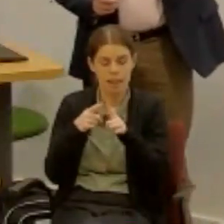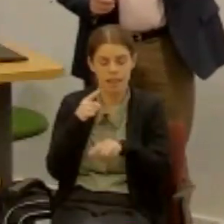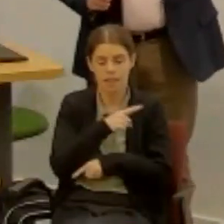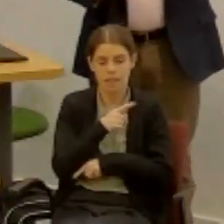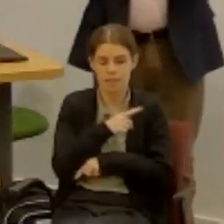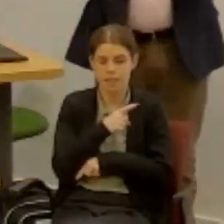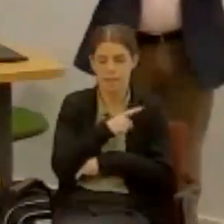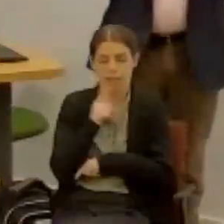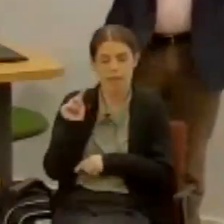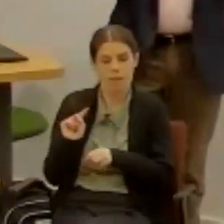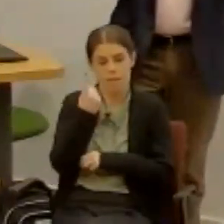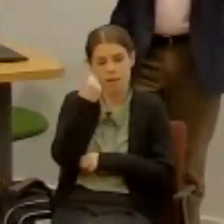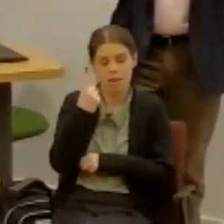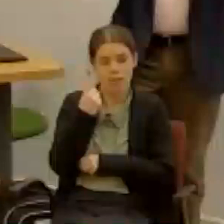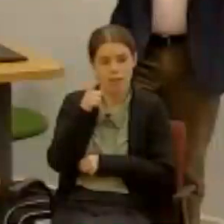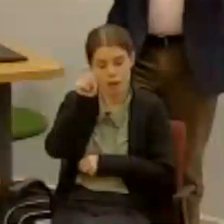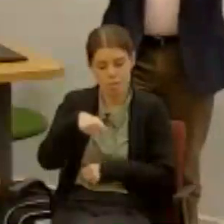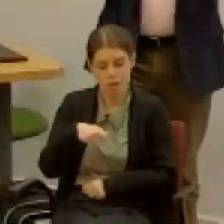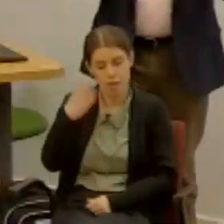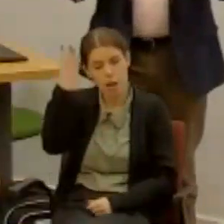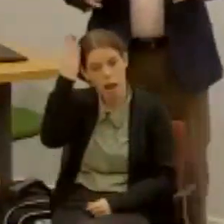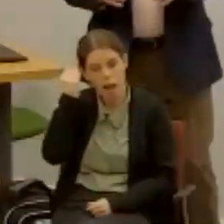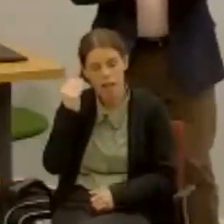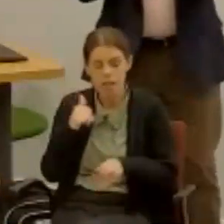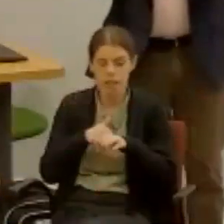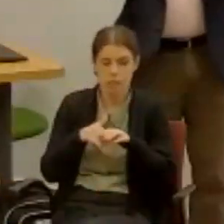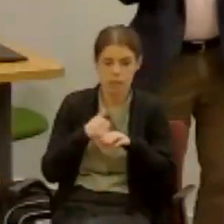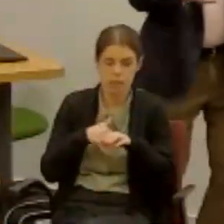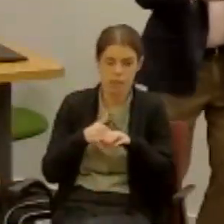The first case of Alzheimer's disease she wasn't first case.